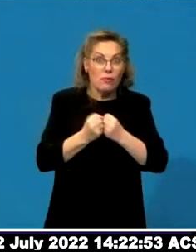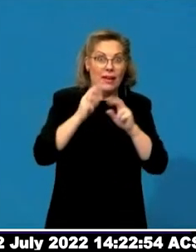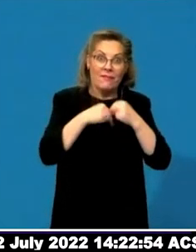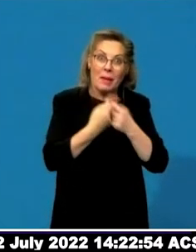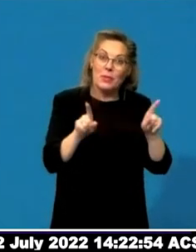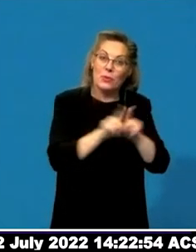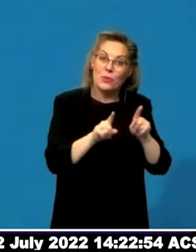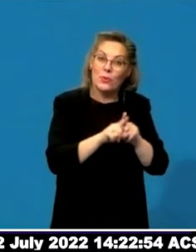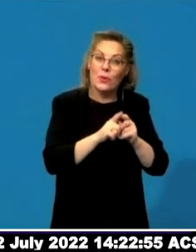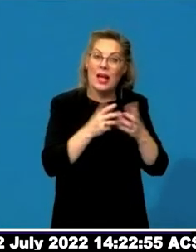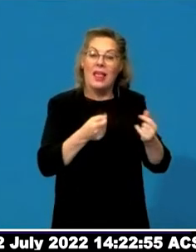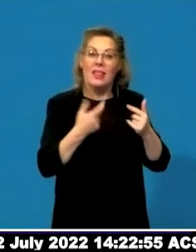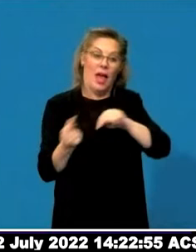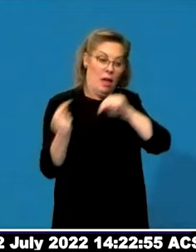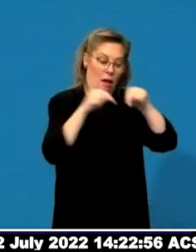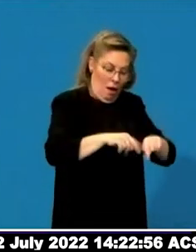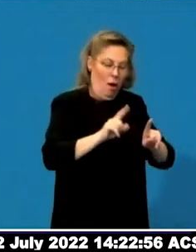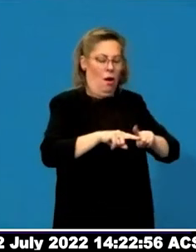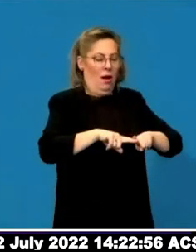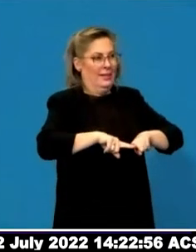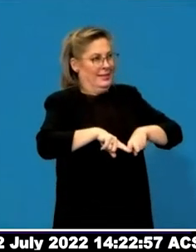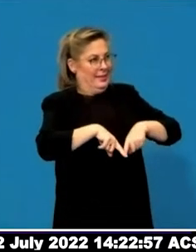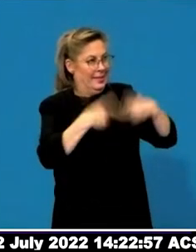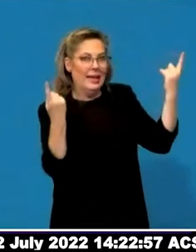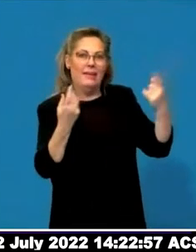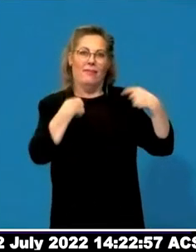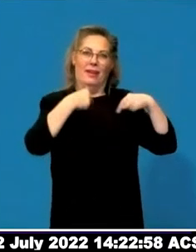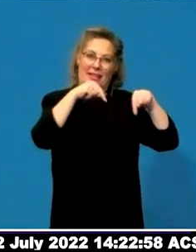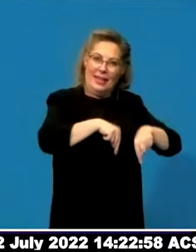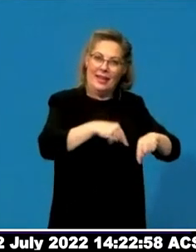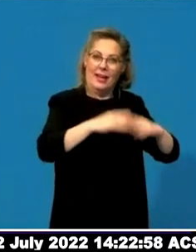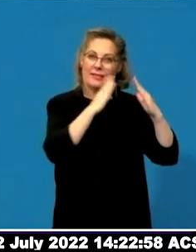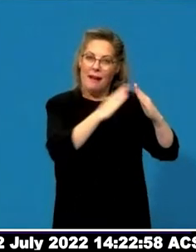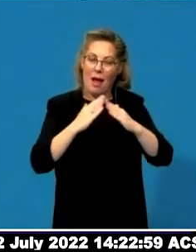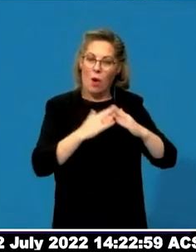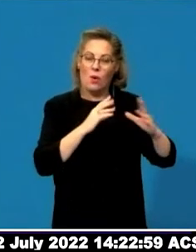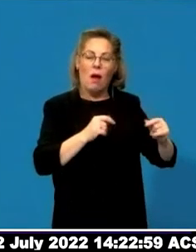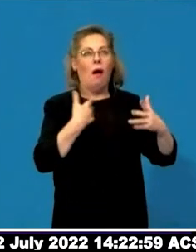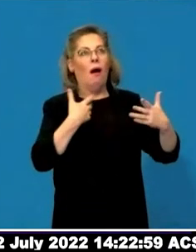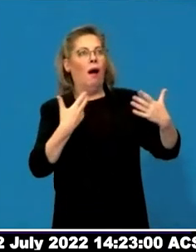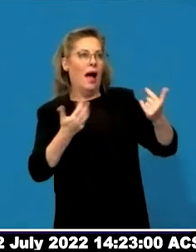So respite is - is a critical factor to maintain the care in the community,